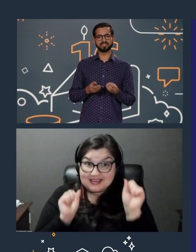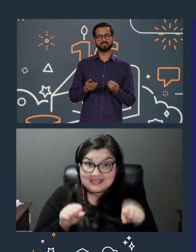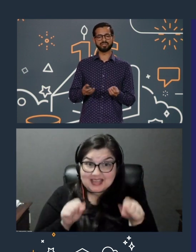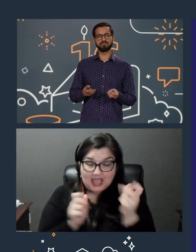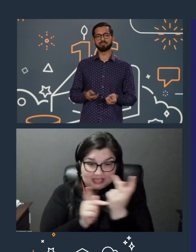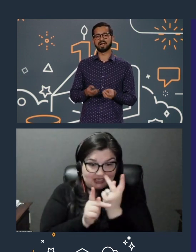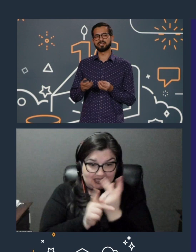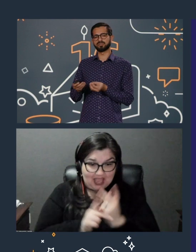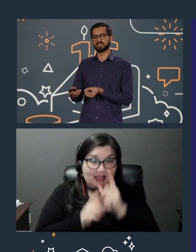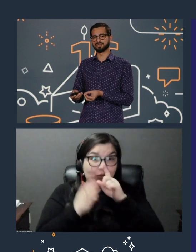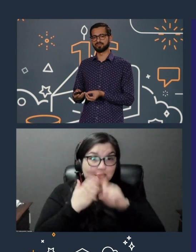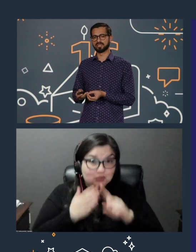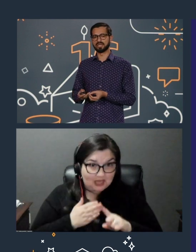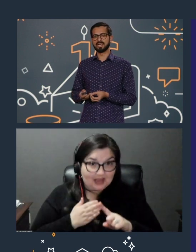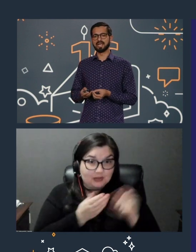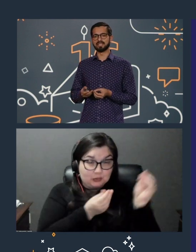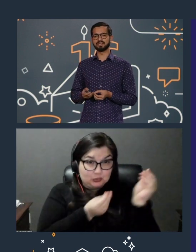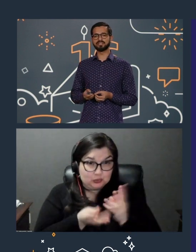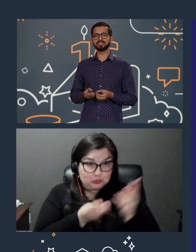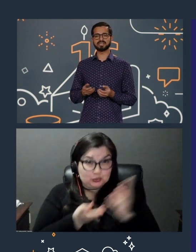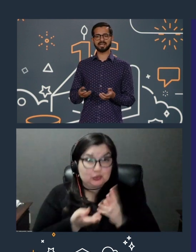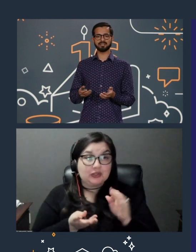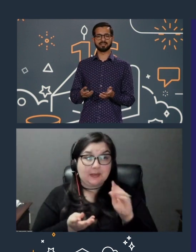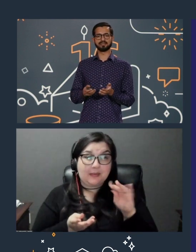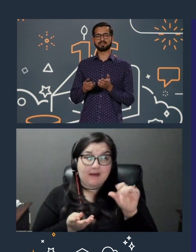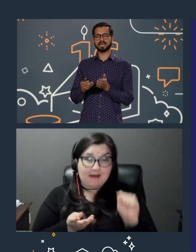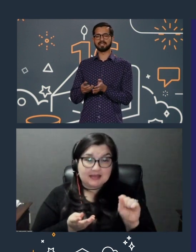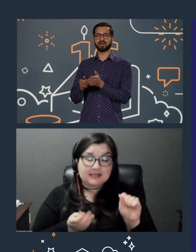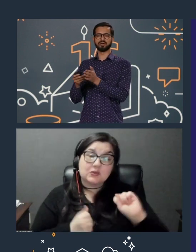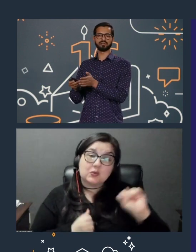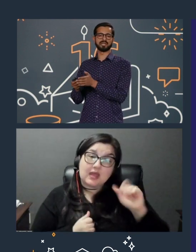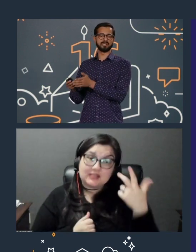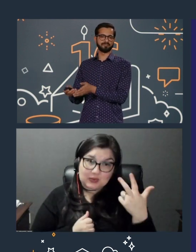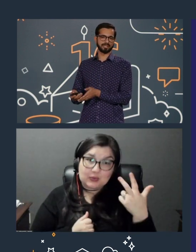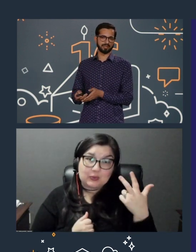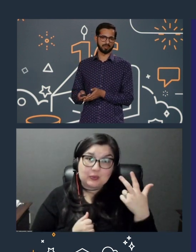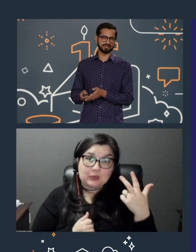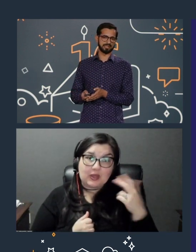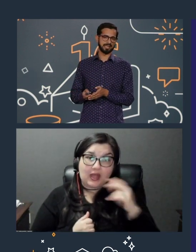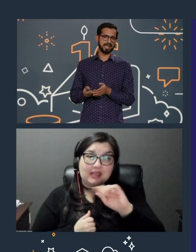as you stream the bites to S3, and then just tag it onto the end of the request.